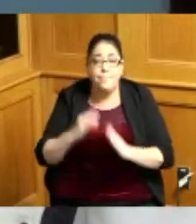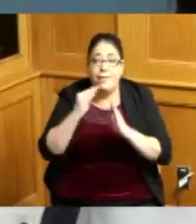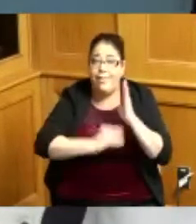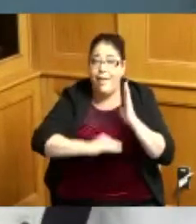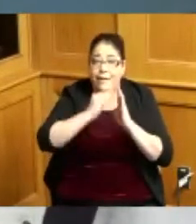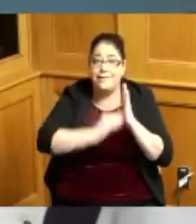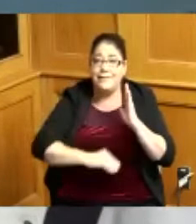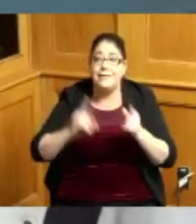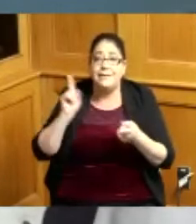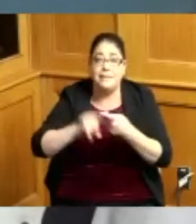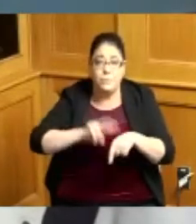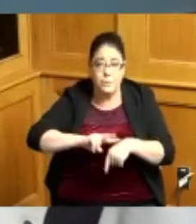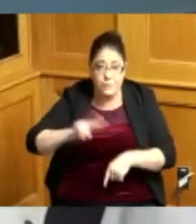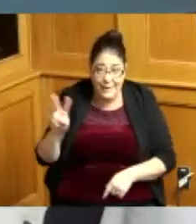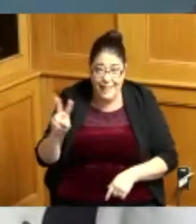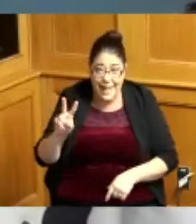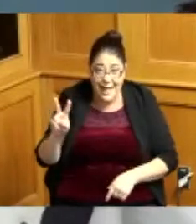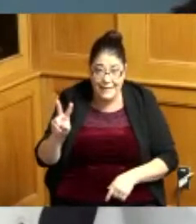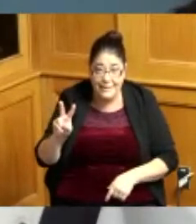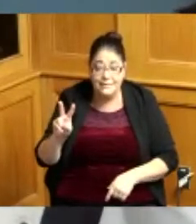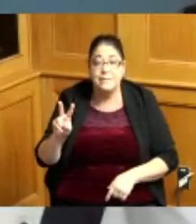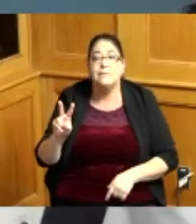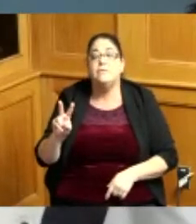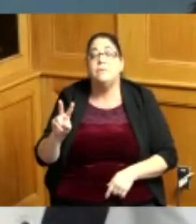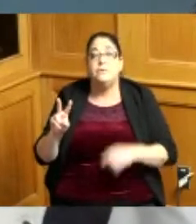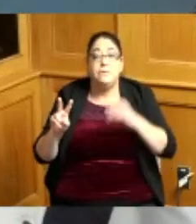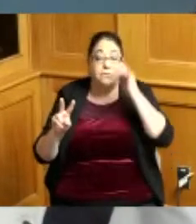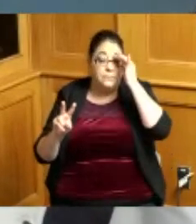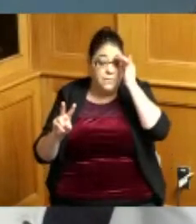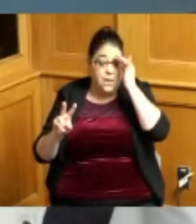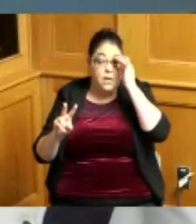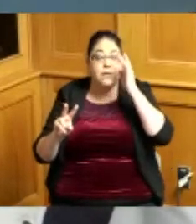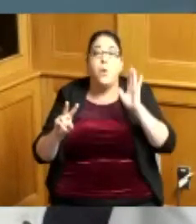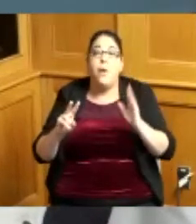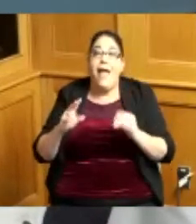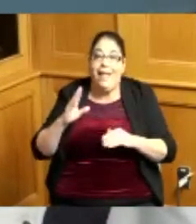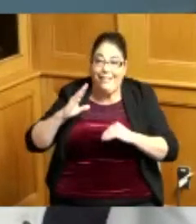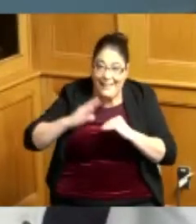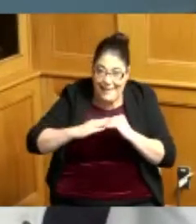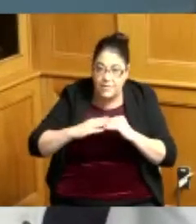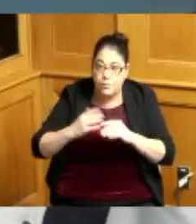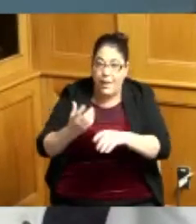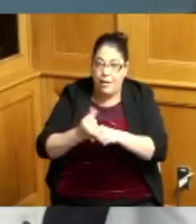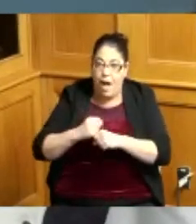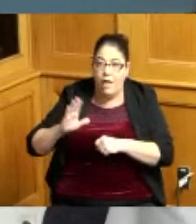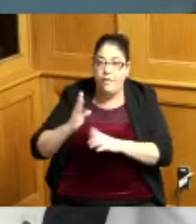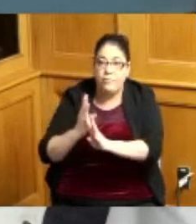two o'clock and so I know that we did get their name and number but I want to know that anybody